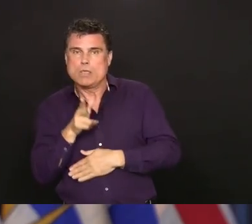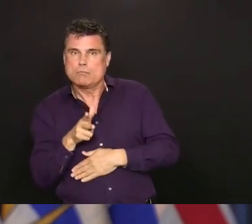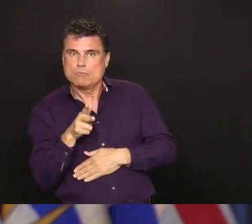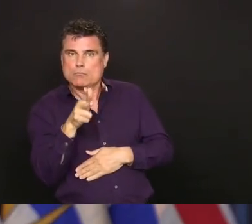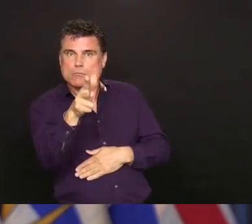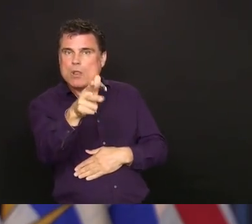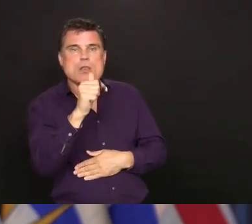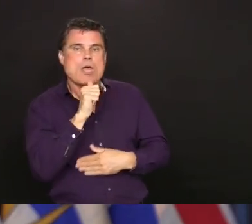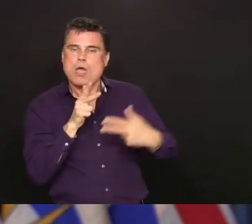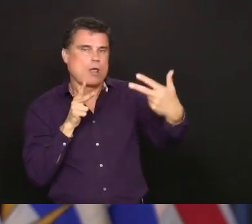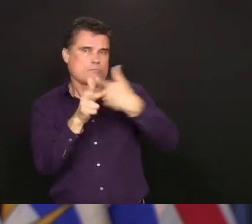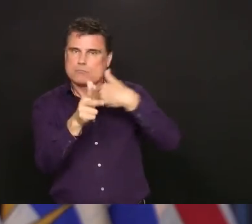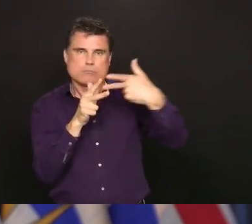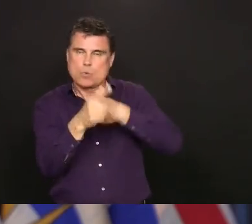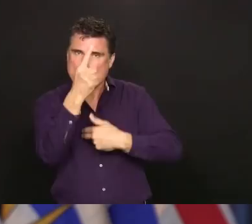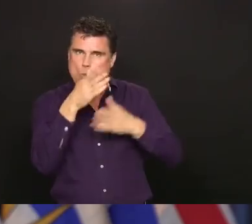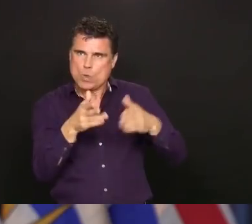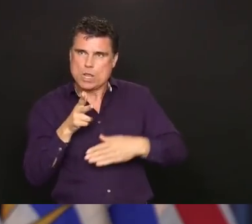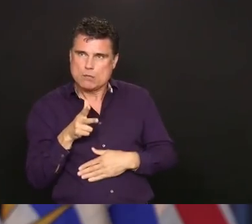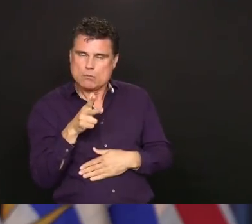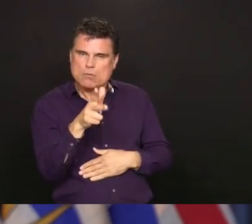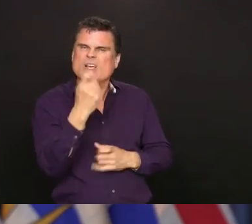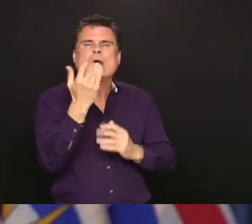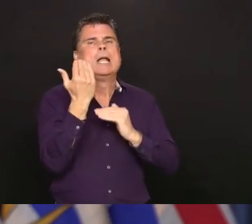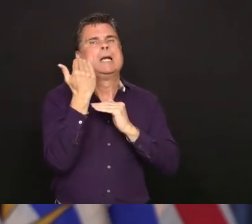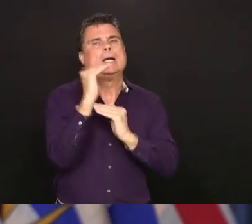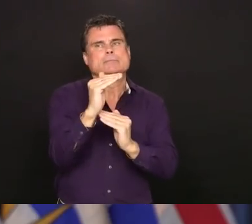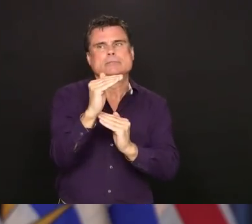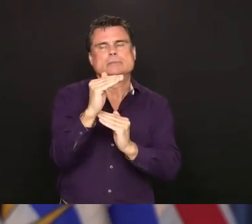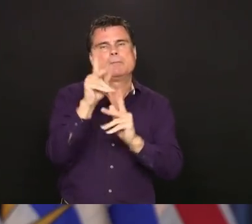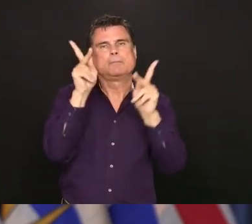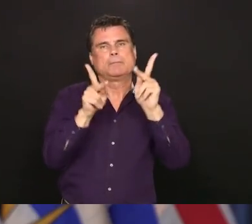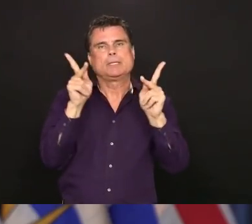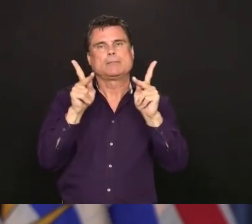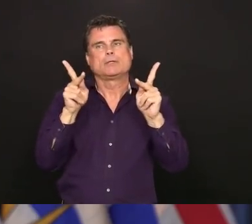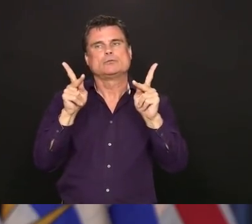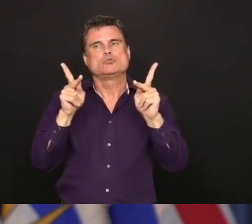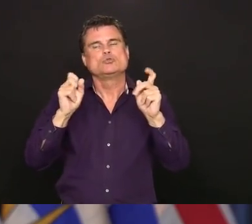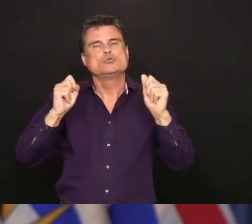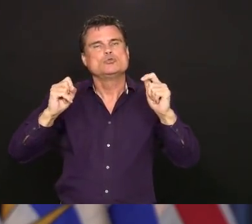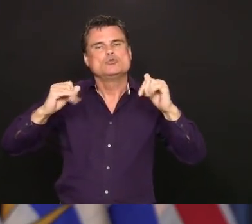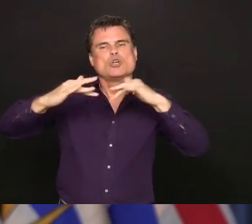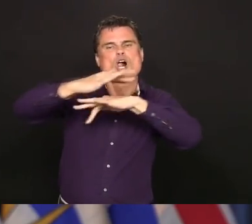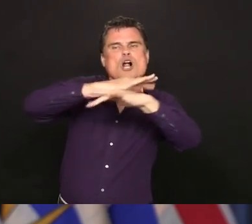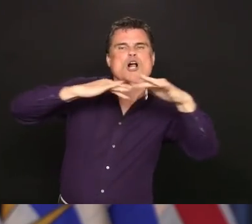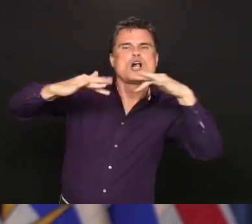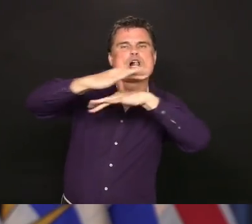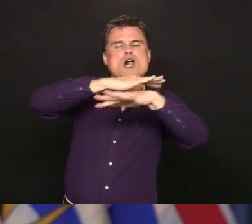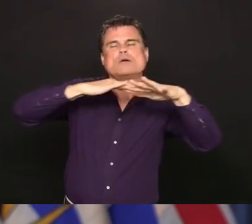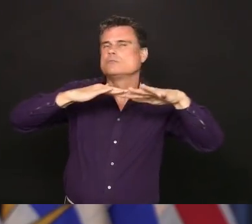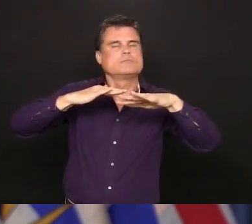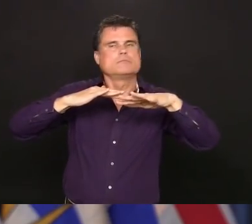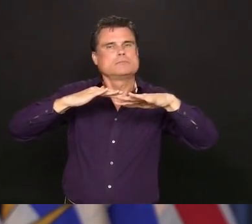Those are the things that I think are more important. It is also -- we need to look at